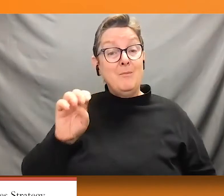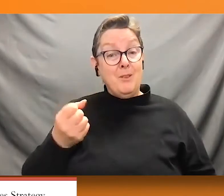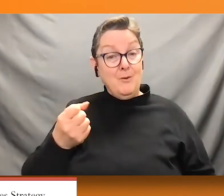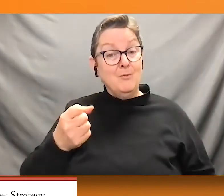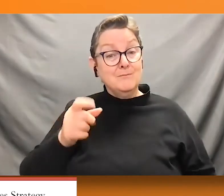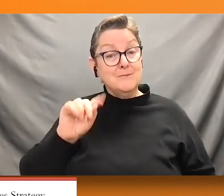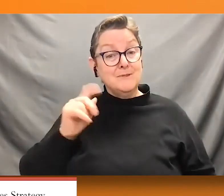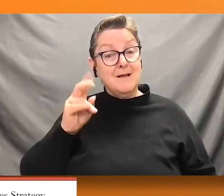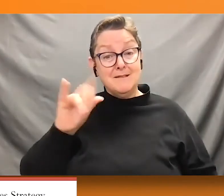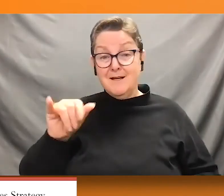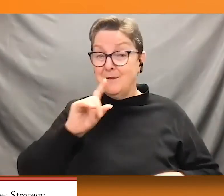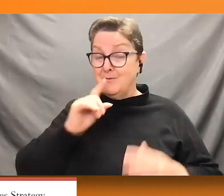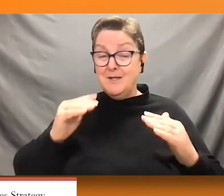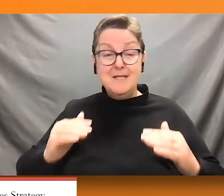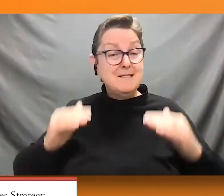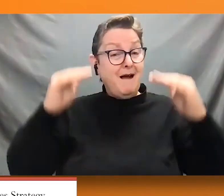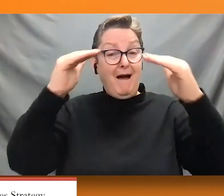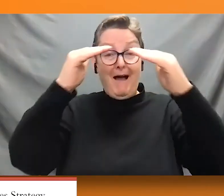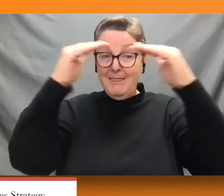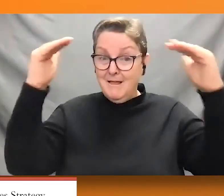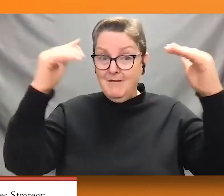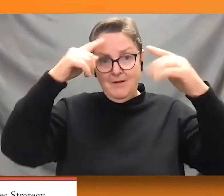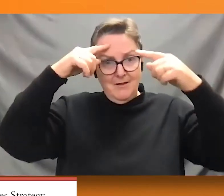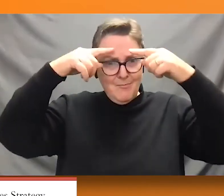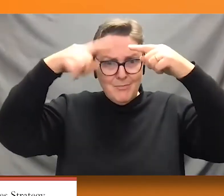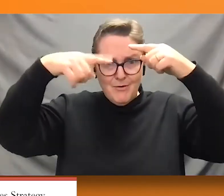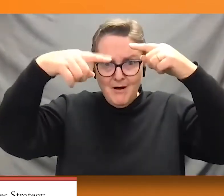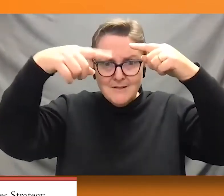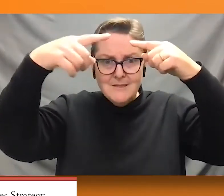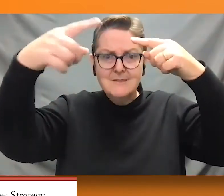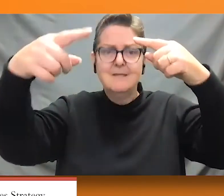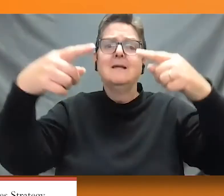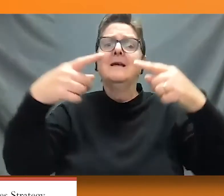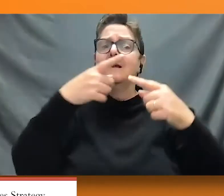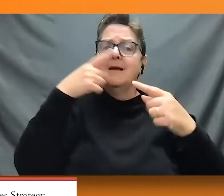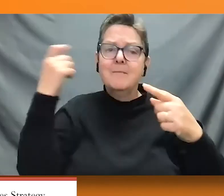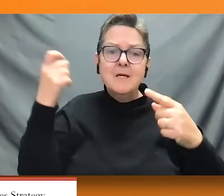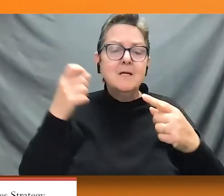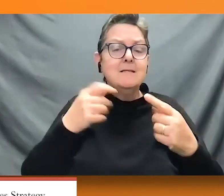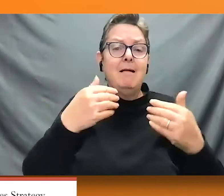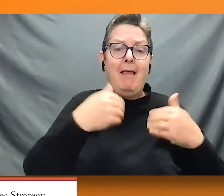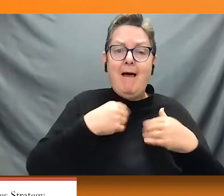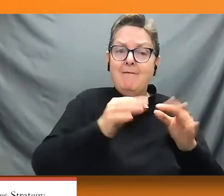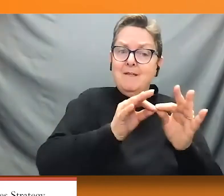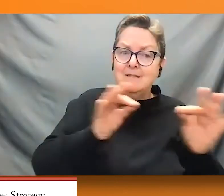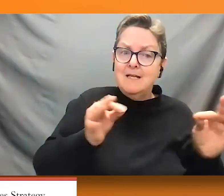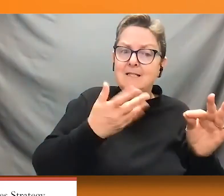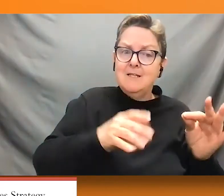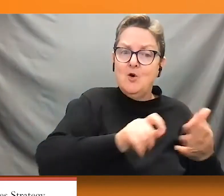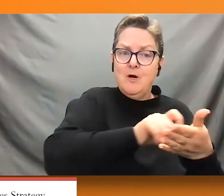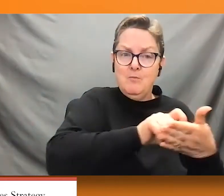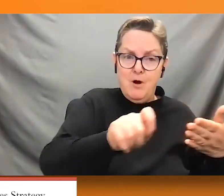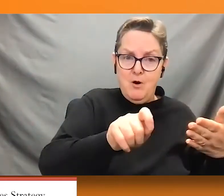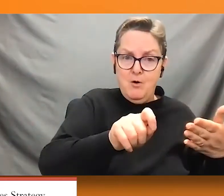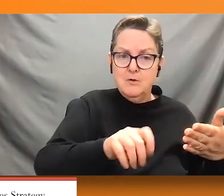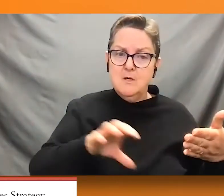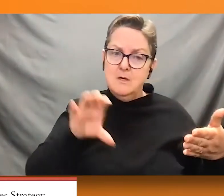but it's really rich and deep processing. So, they're actually going to have their sentence. They'll pull out the sentence from the passage. They'll compare.